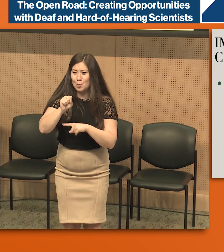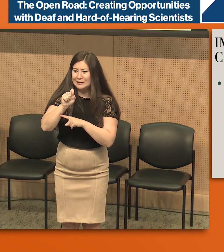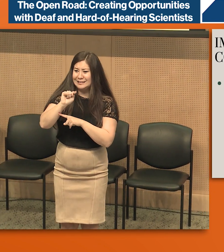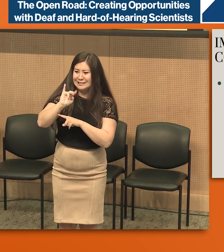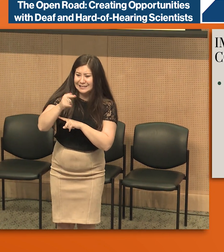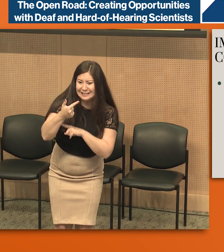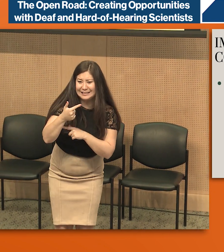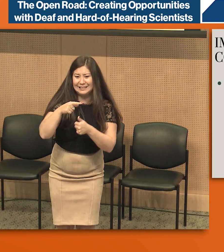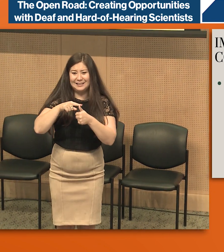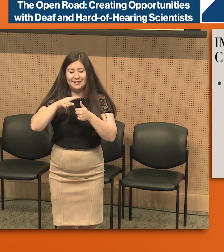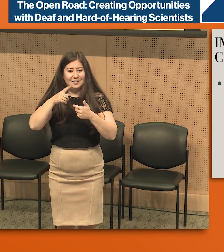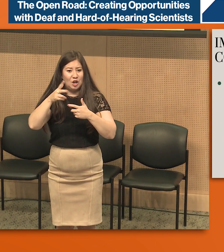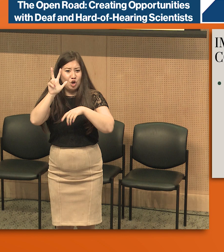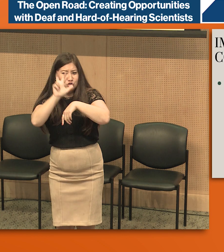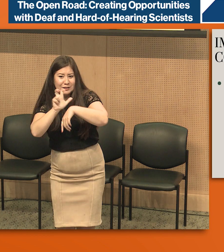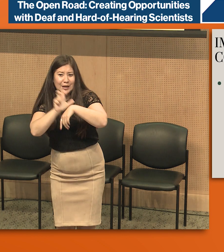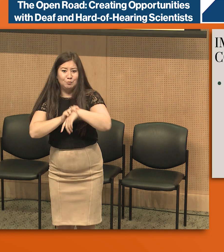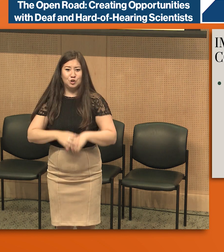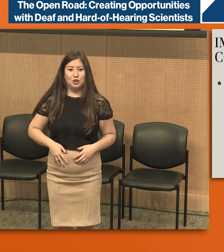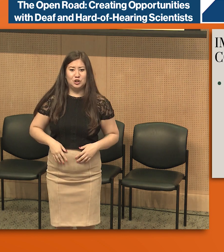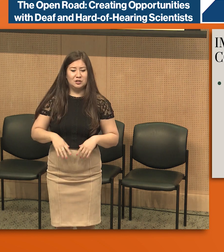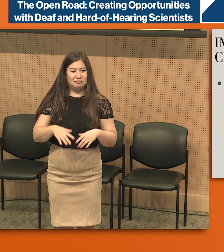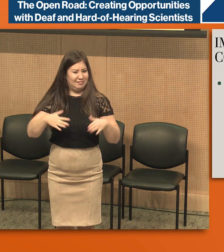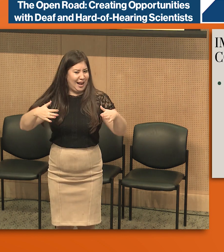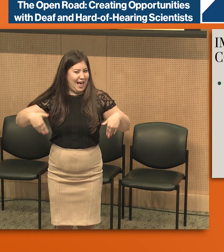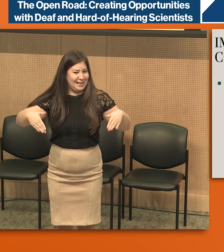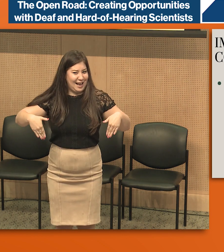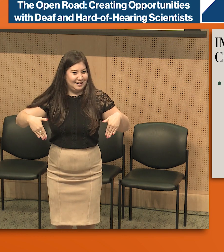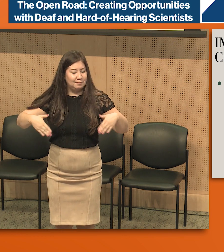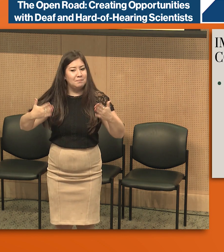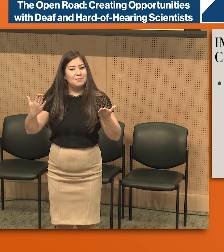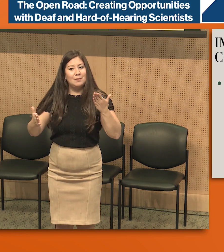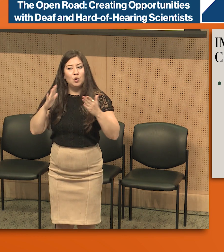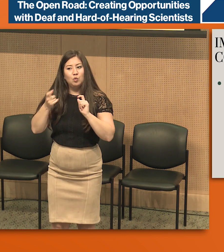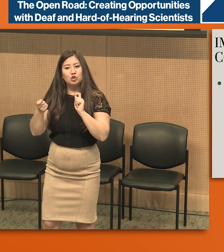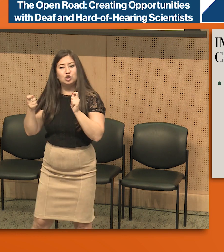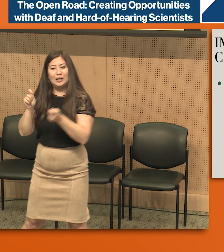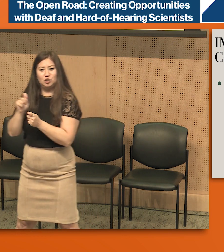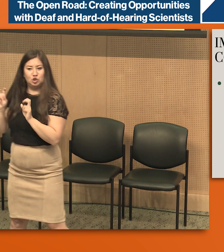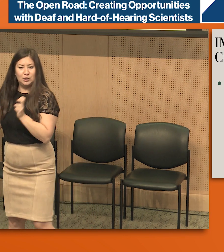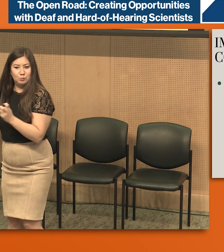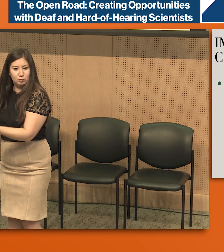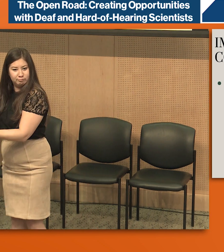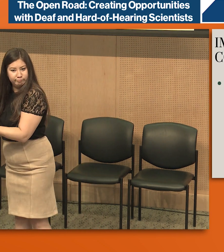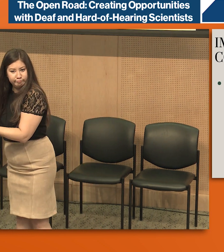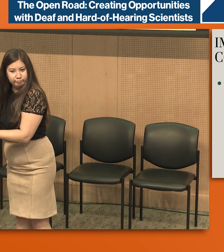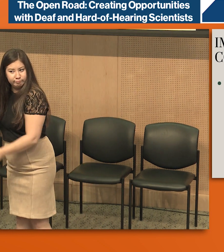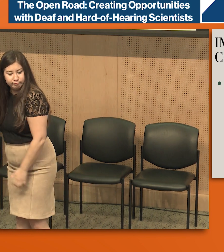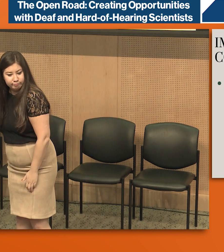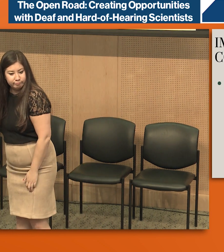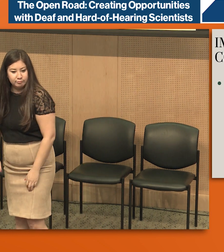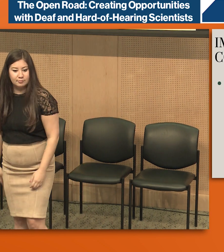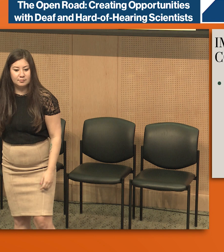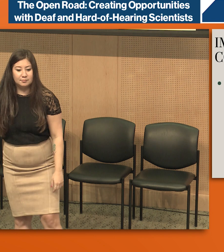The general public has an eighth-grade understanding of scientific concepts, so, you may not start out of the gate